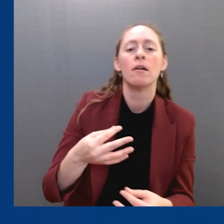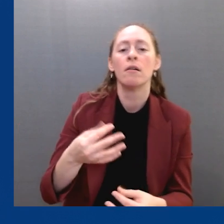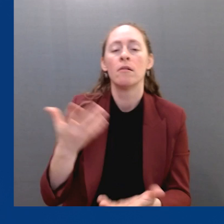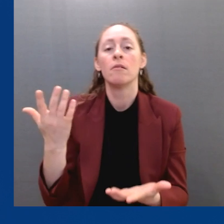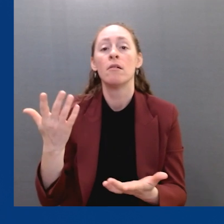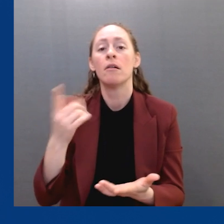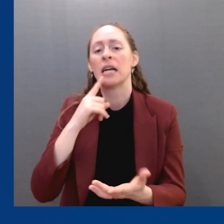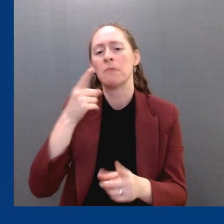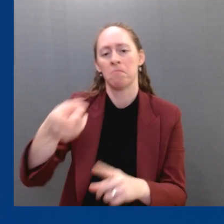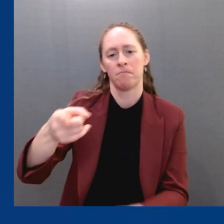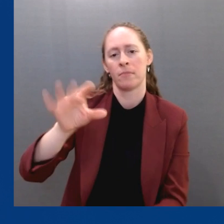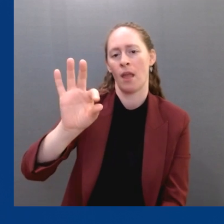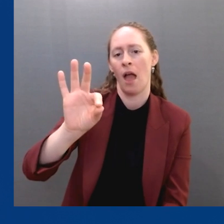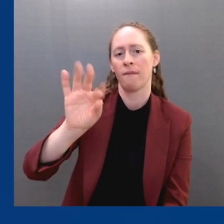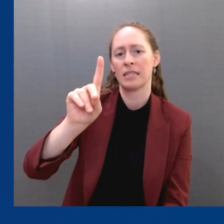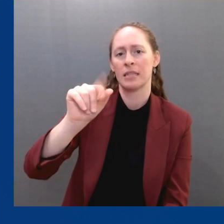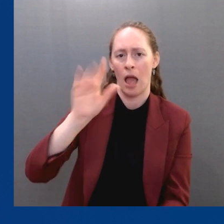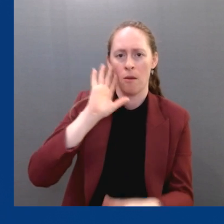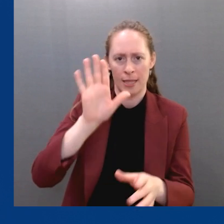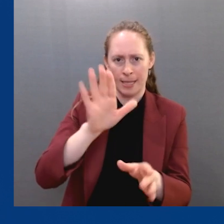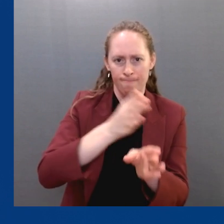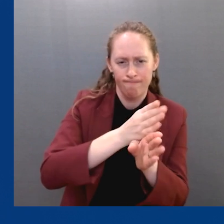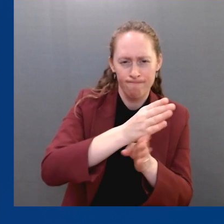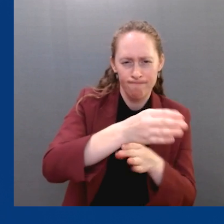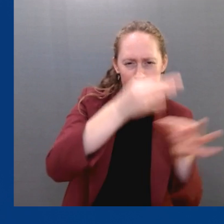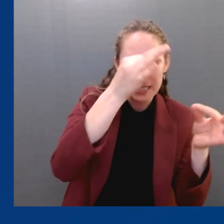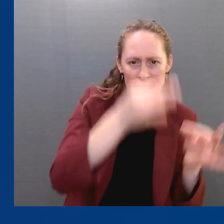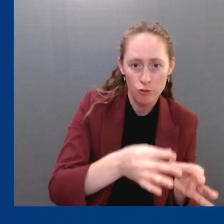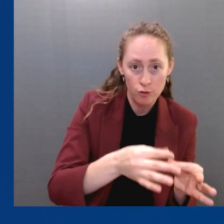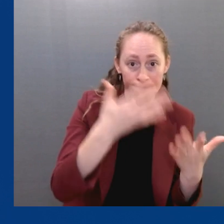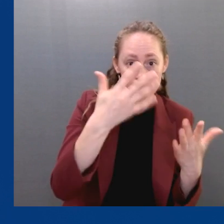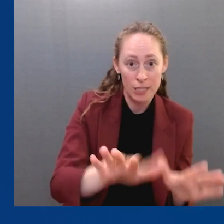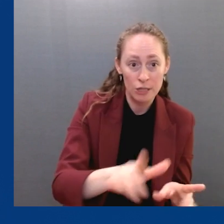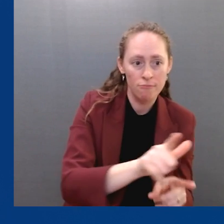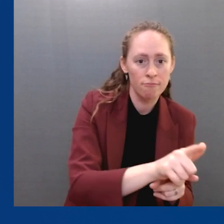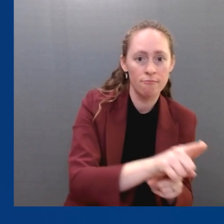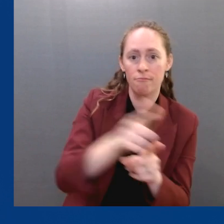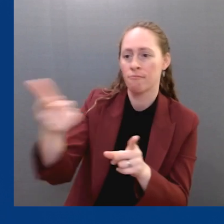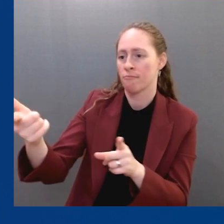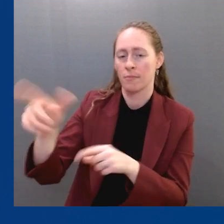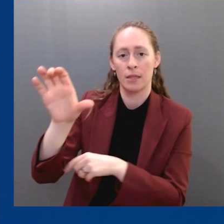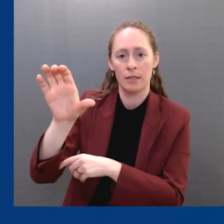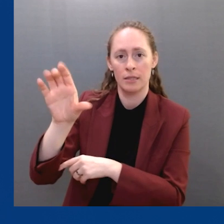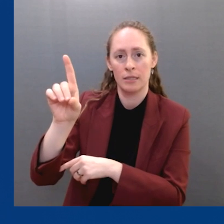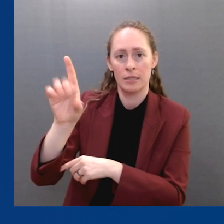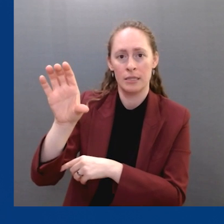and the CDC will examine it with regard to whether or not they'll recommend it or allow it or what have you.